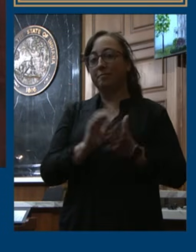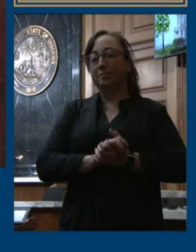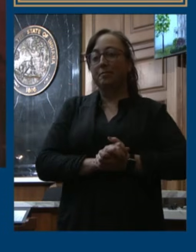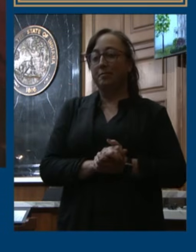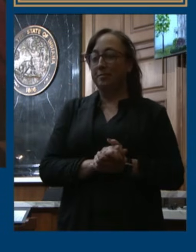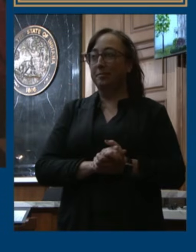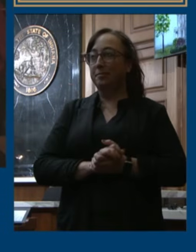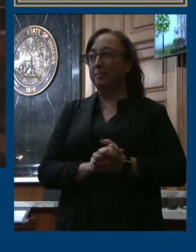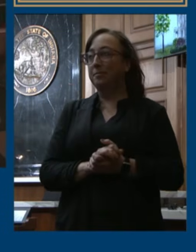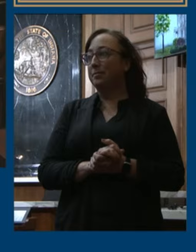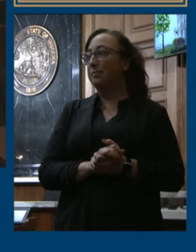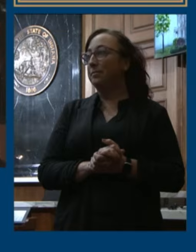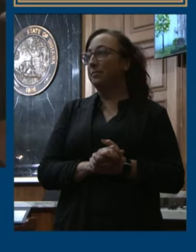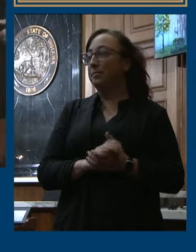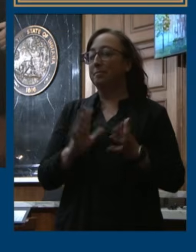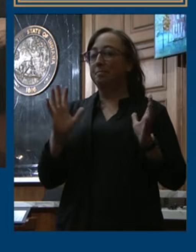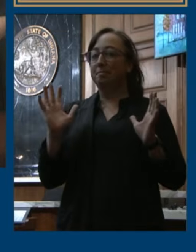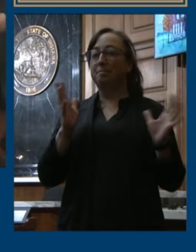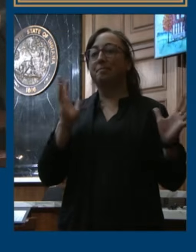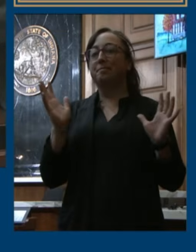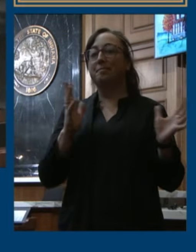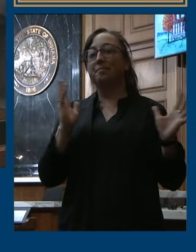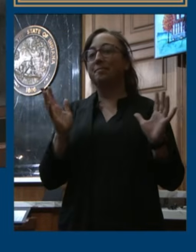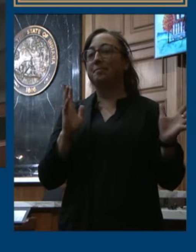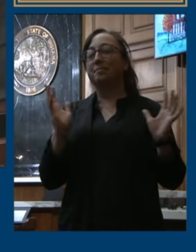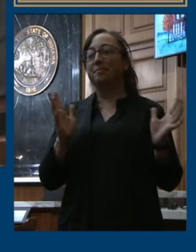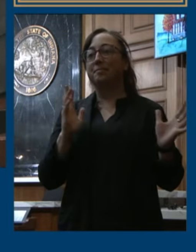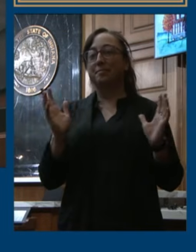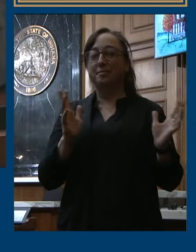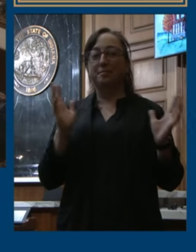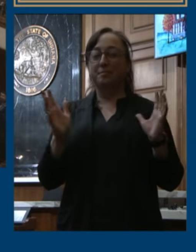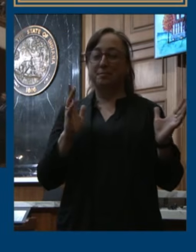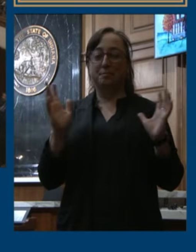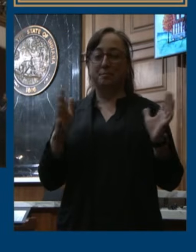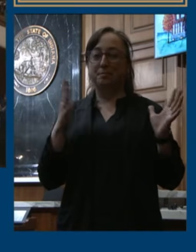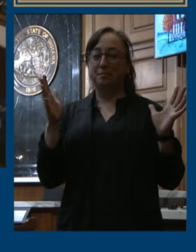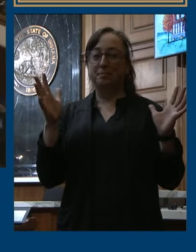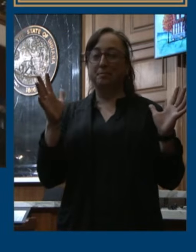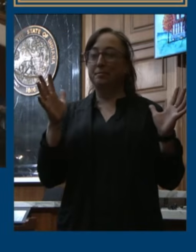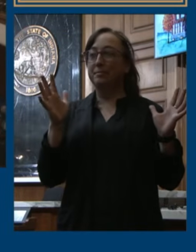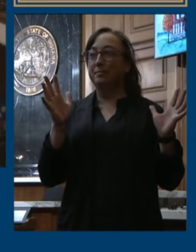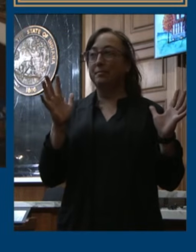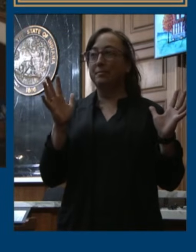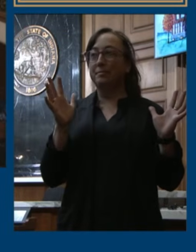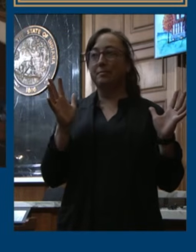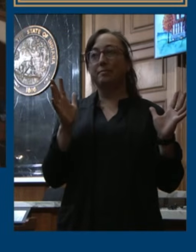CALE BRADFORD, ELAINE BROWN, RUDY PYLE, ROBERT ALTICE,